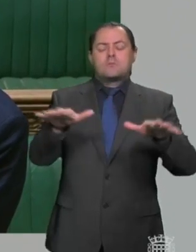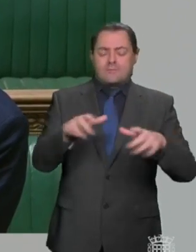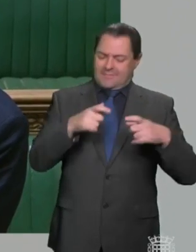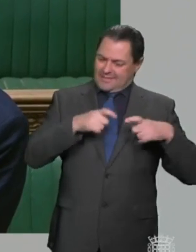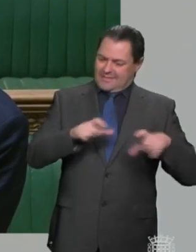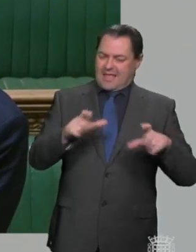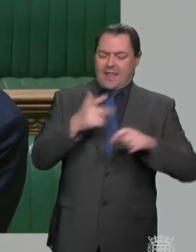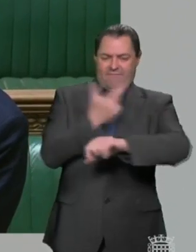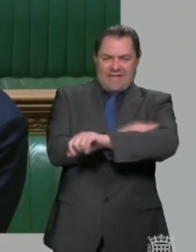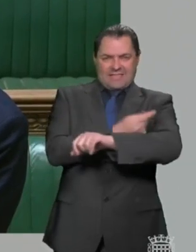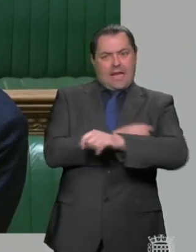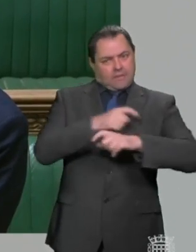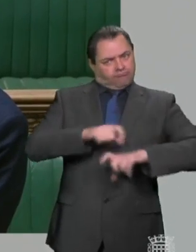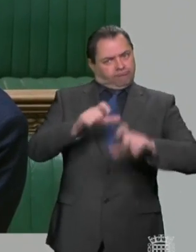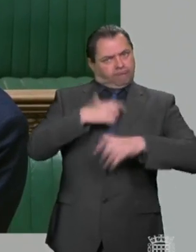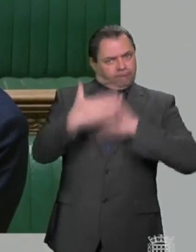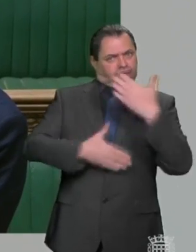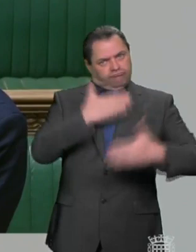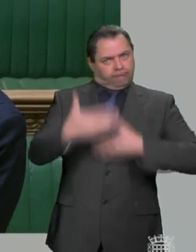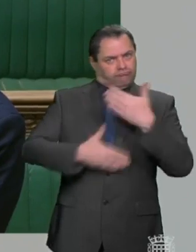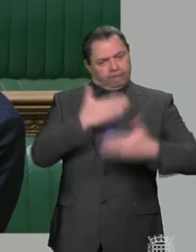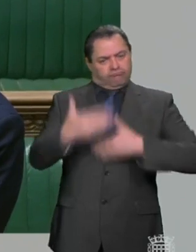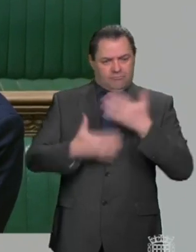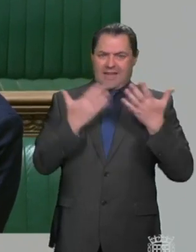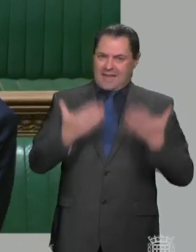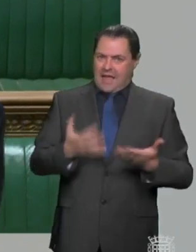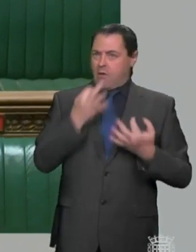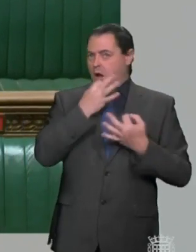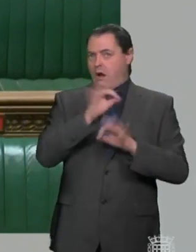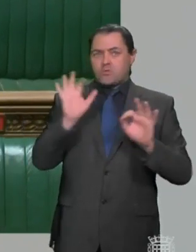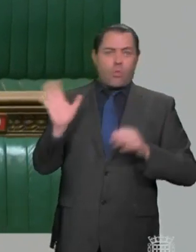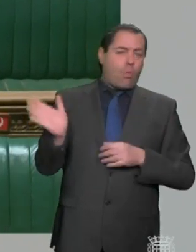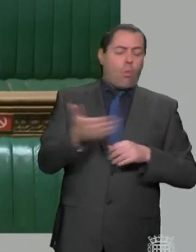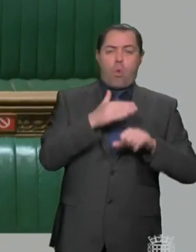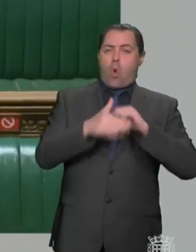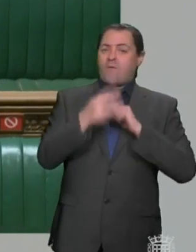vaccination programme at such a rate that we can now ask everybody over 30 to come forward